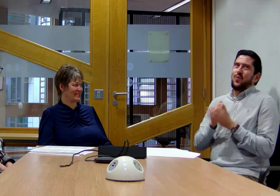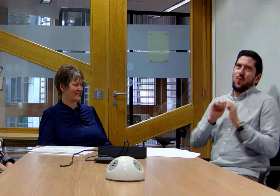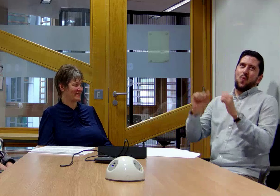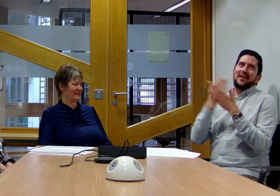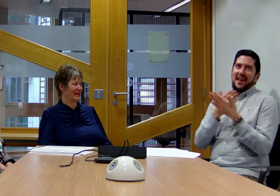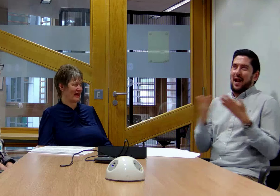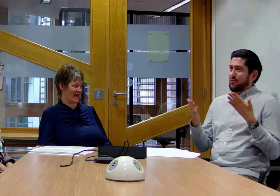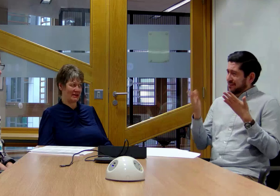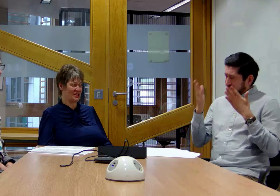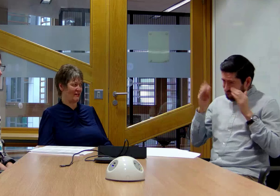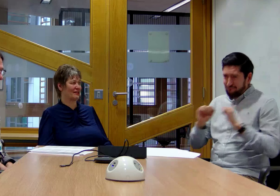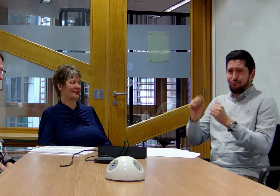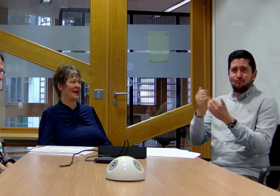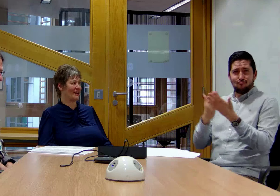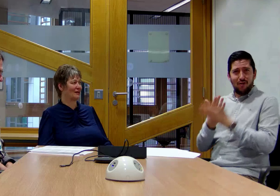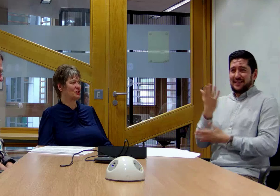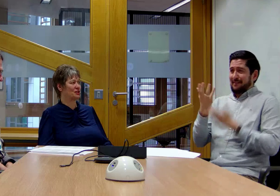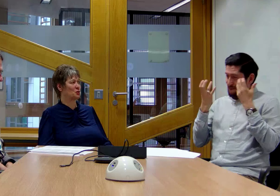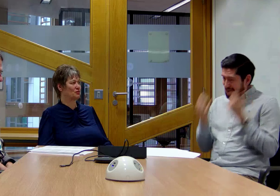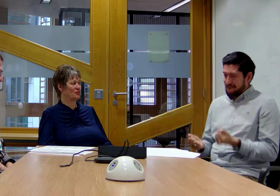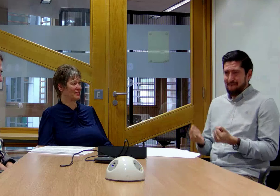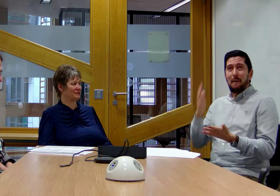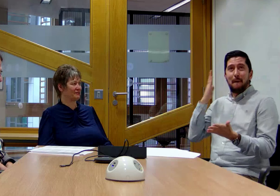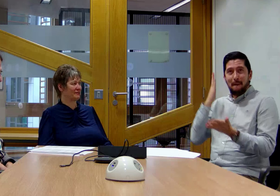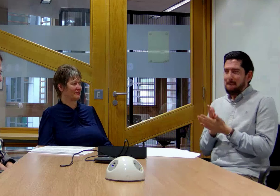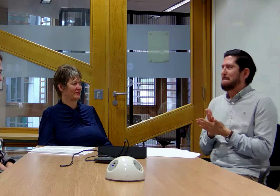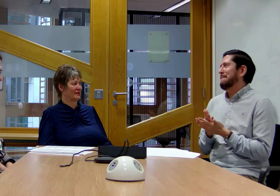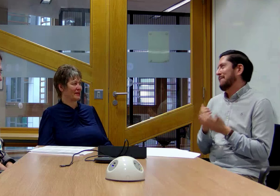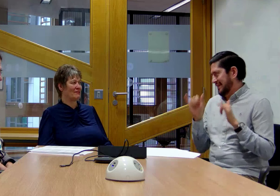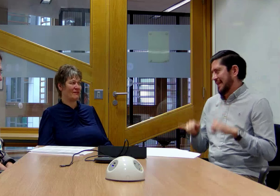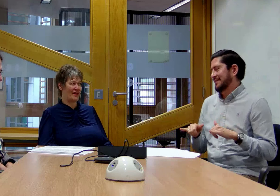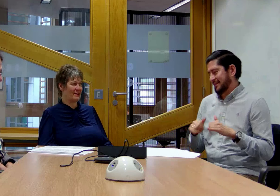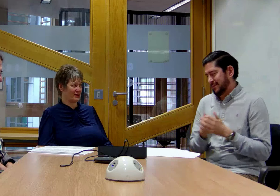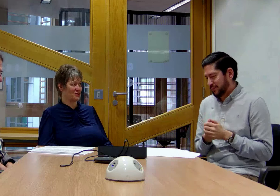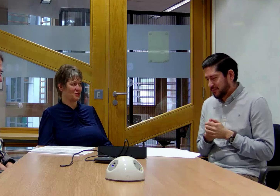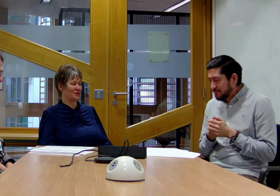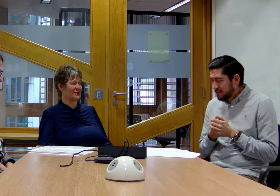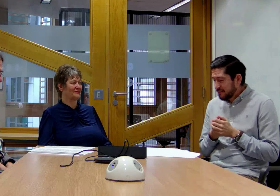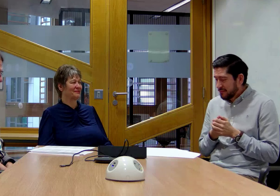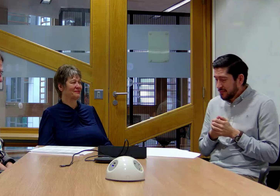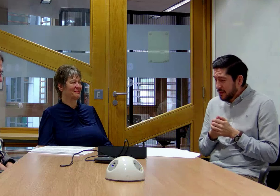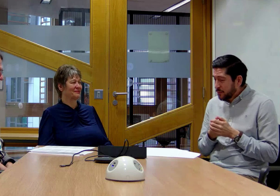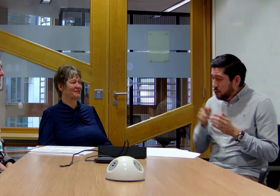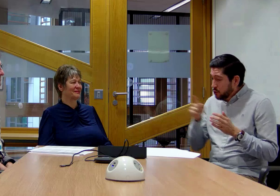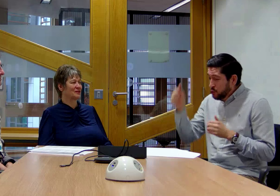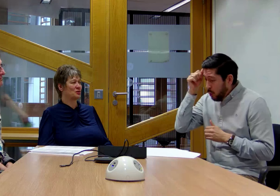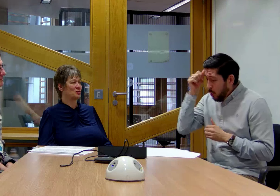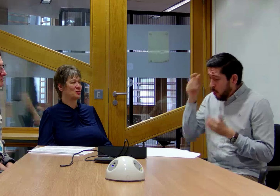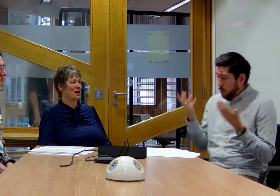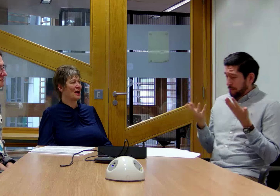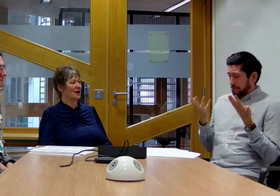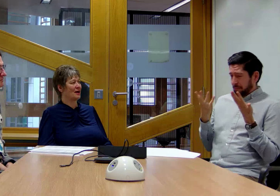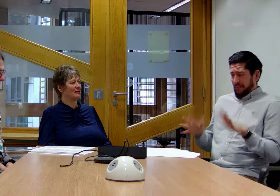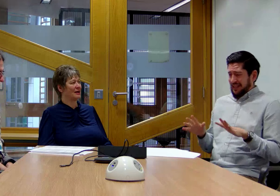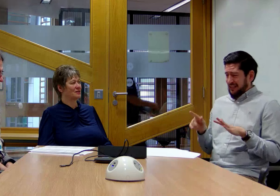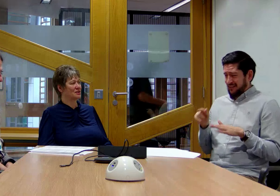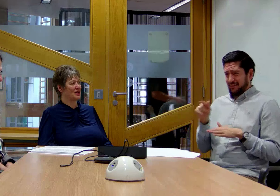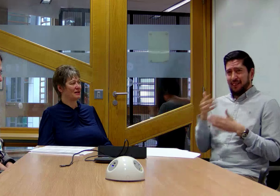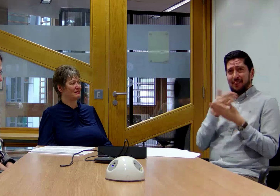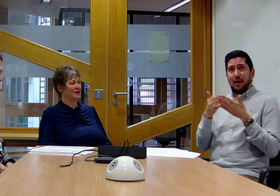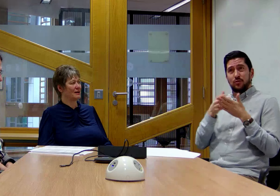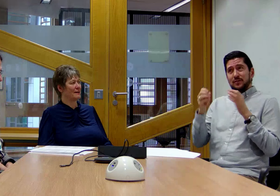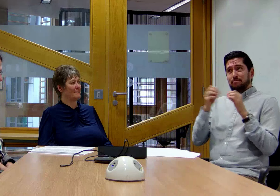Mark: Yes, that's the million dollar question. Yes, yes, it is definitely a language in its